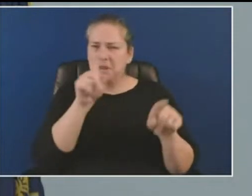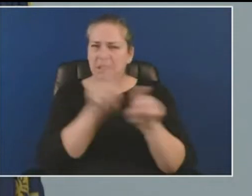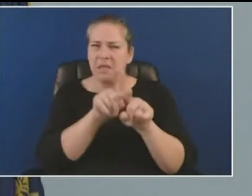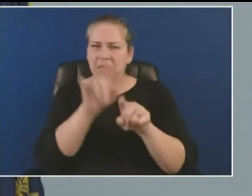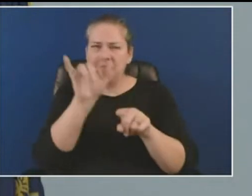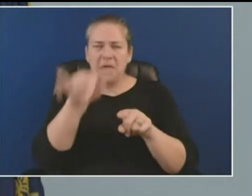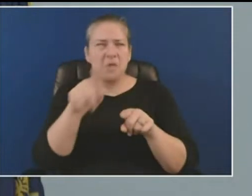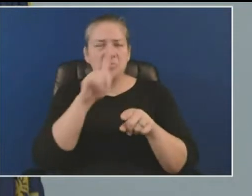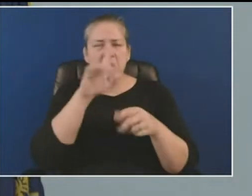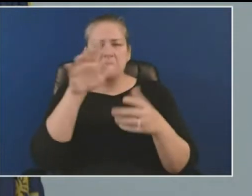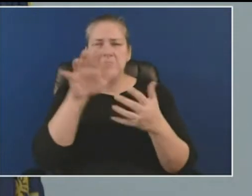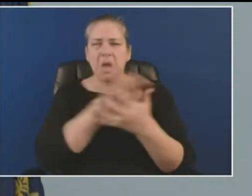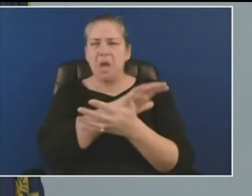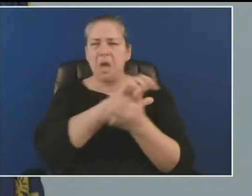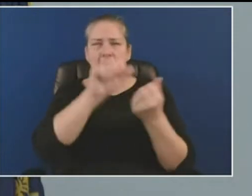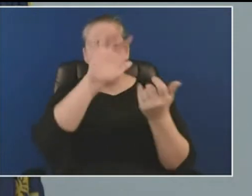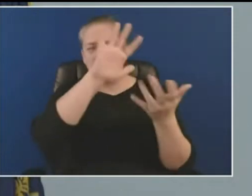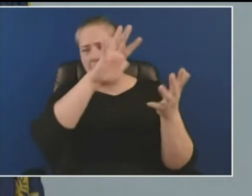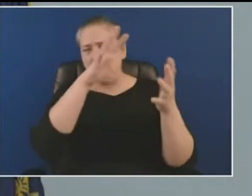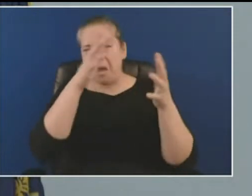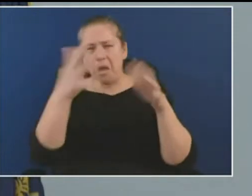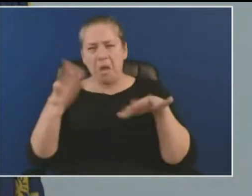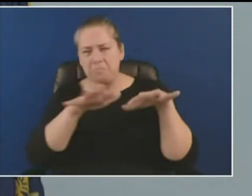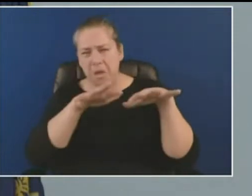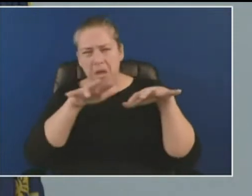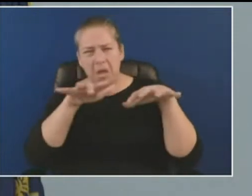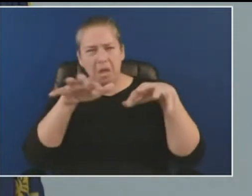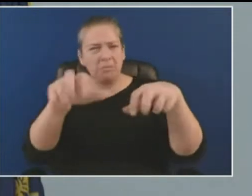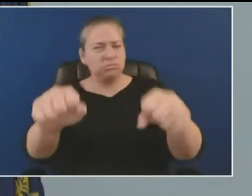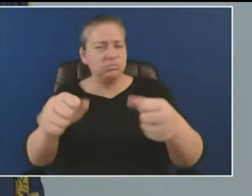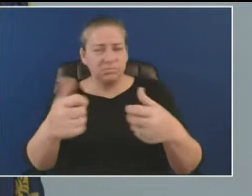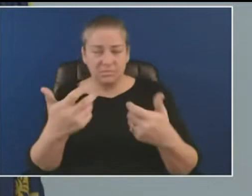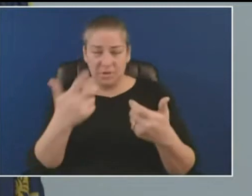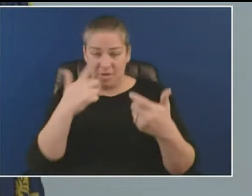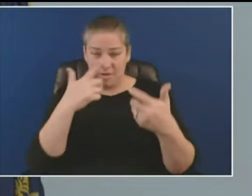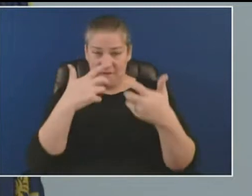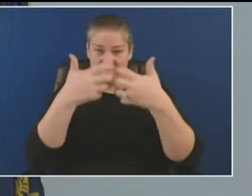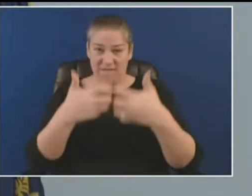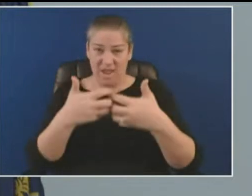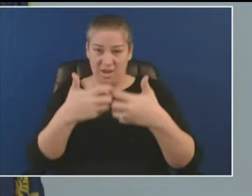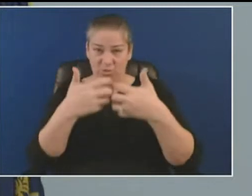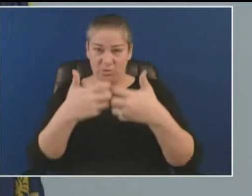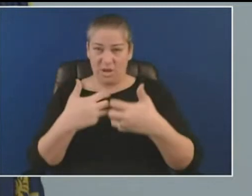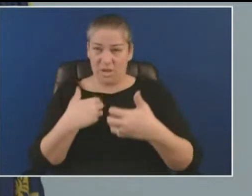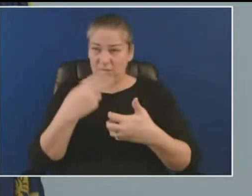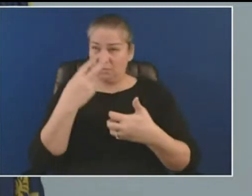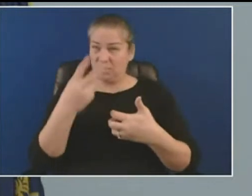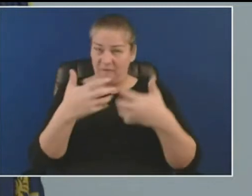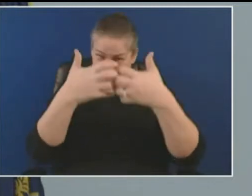I mean, seeing a factory with. Cars where the roof used to be,